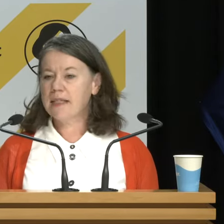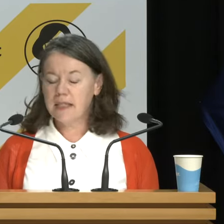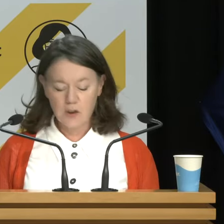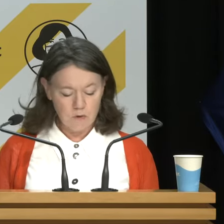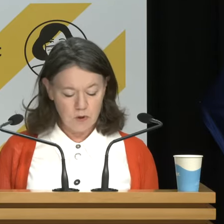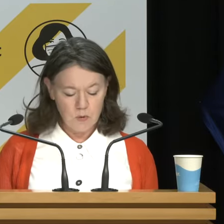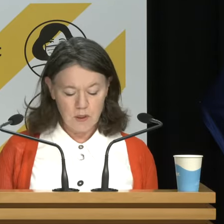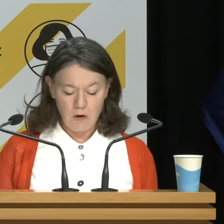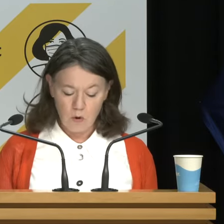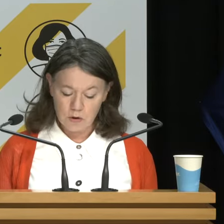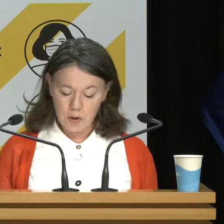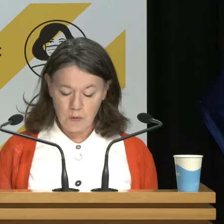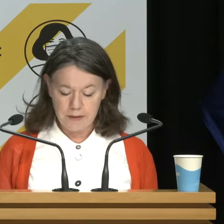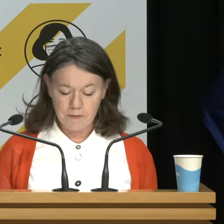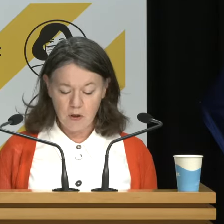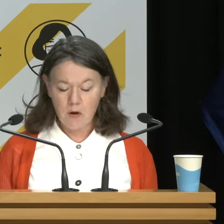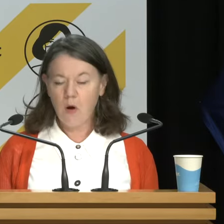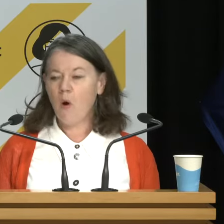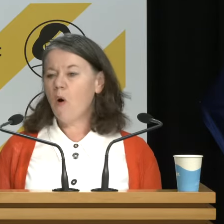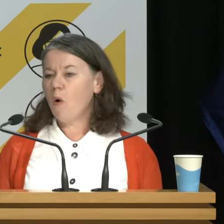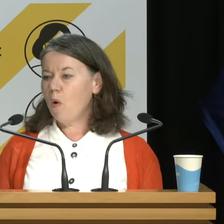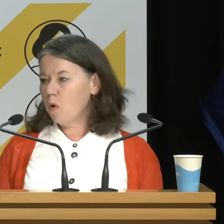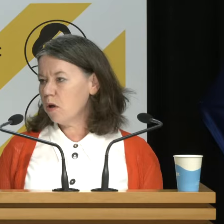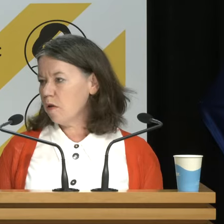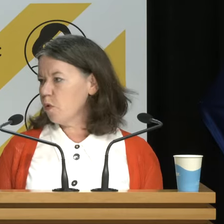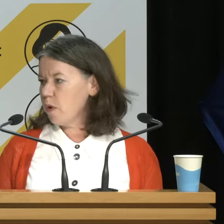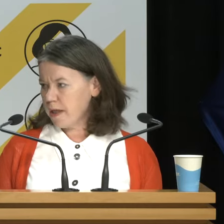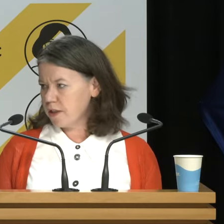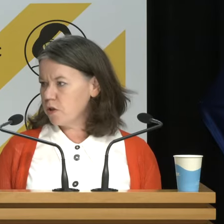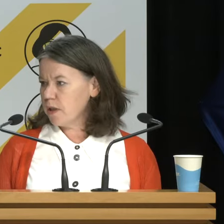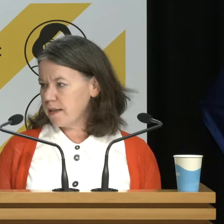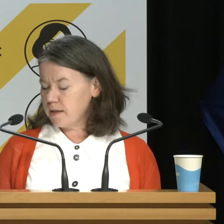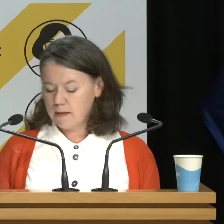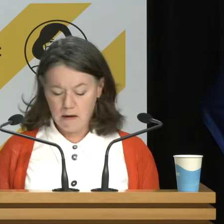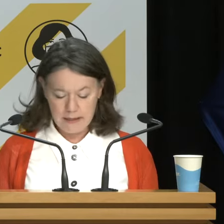Of today's 24 cases in Auckland seven are yet to be linked to a